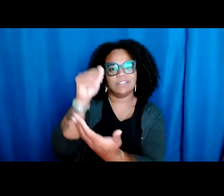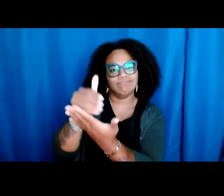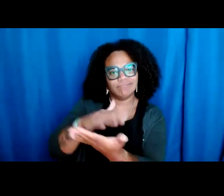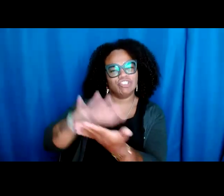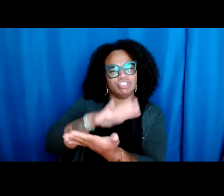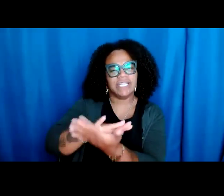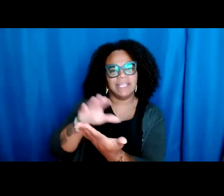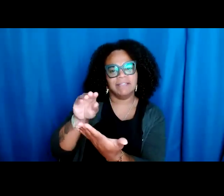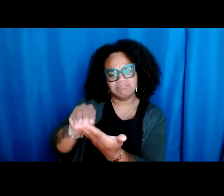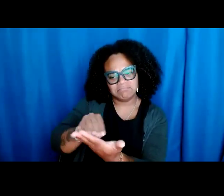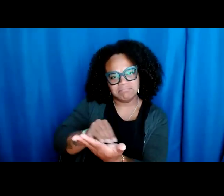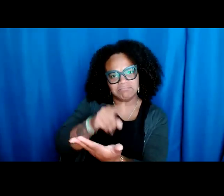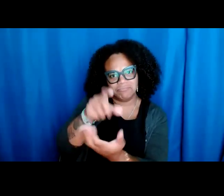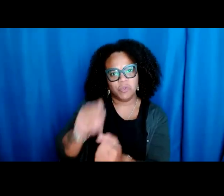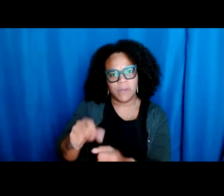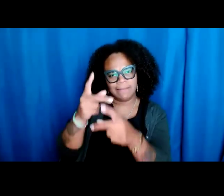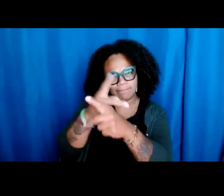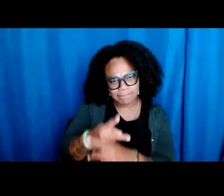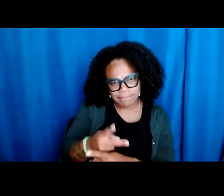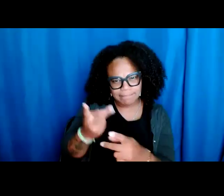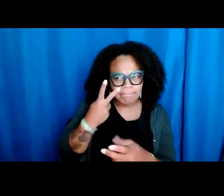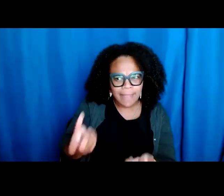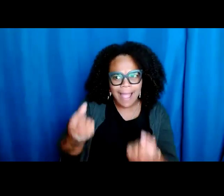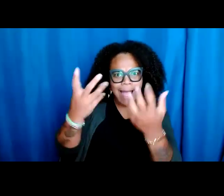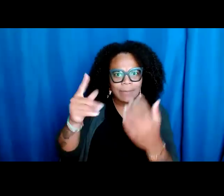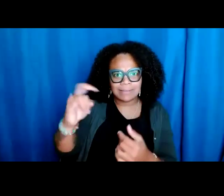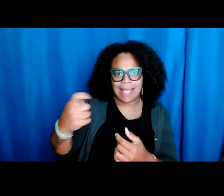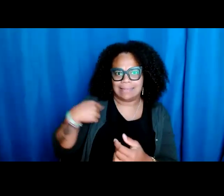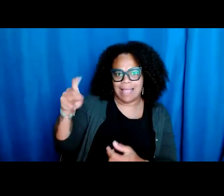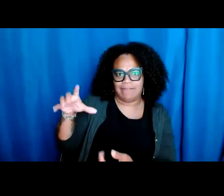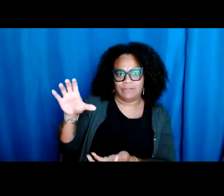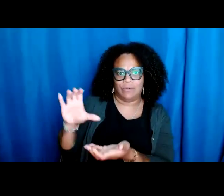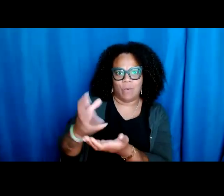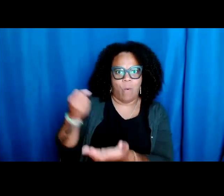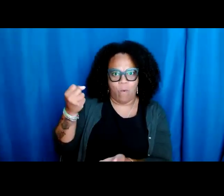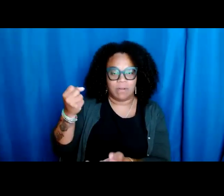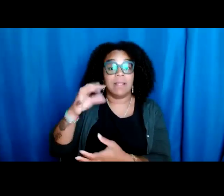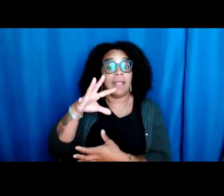you calculate your tax liability, and that is going to include your income tax liability,